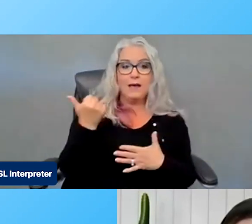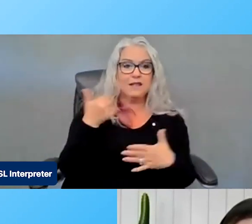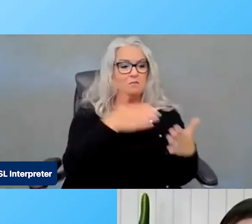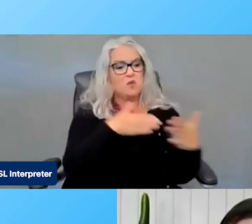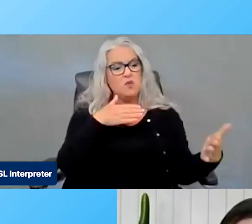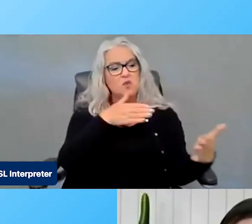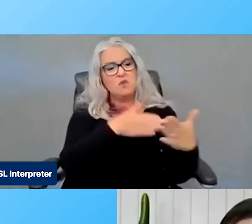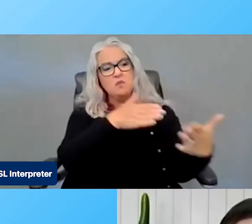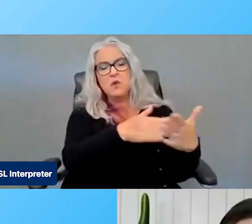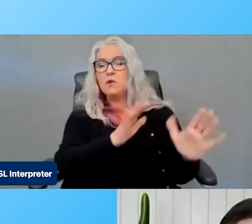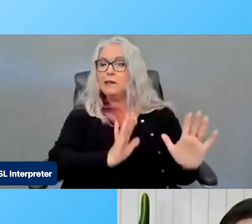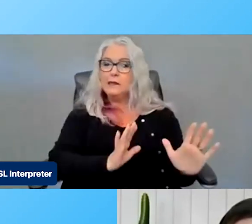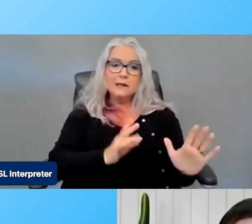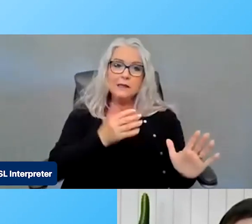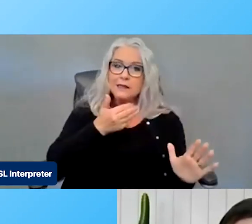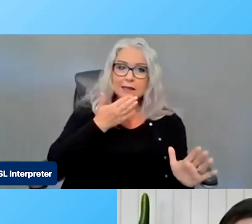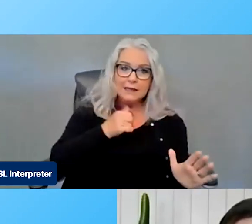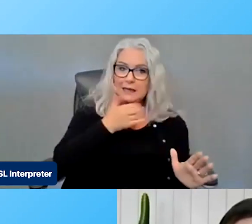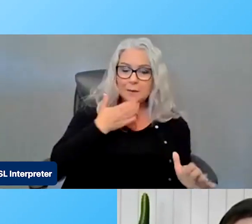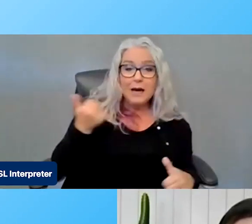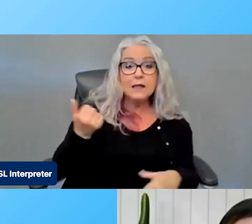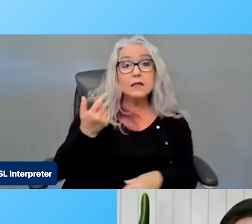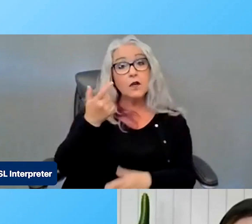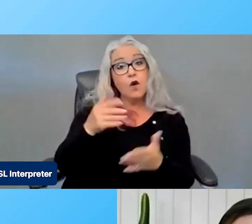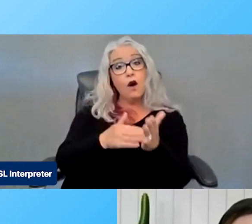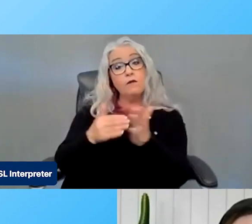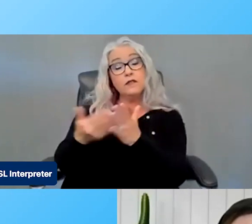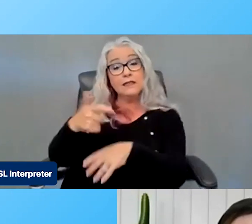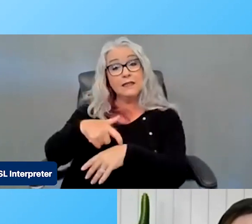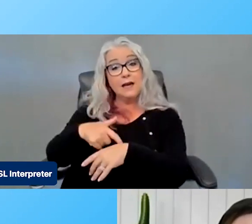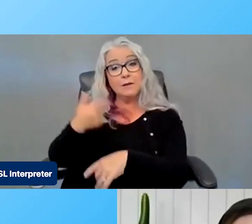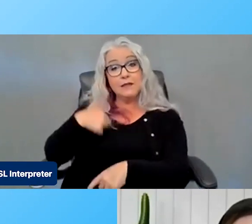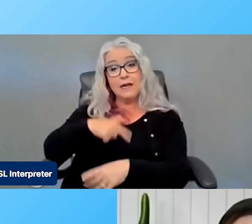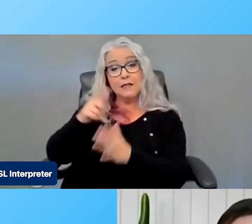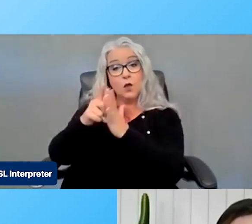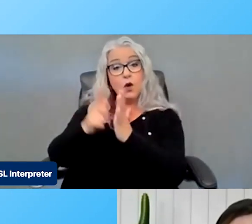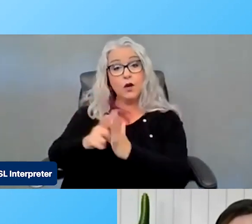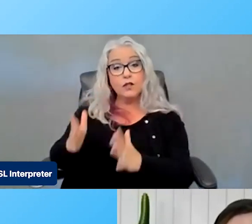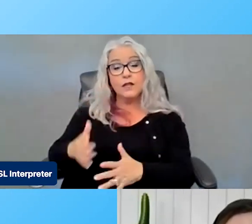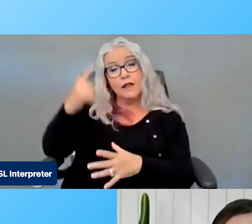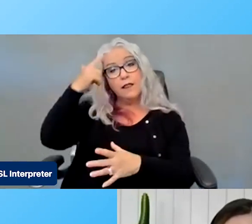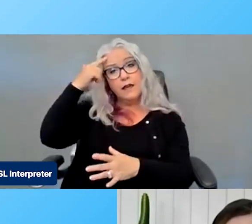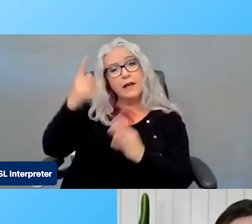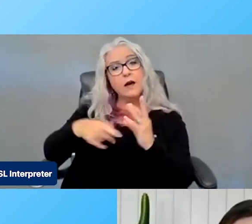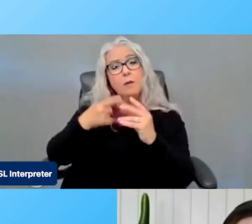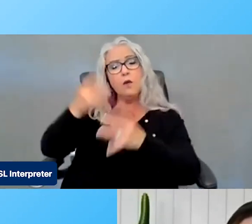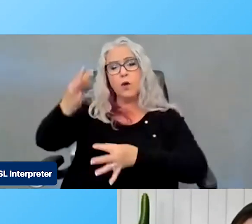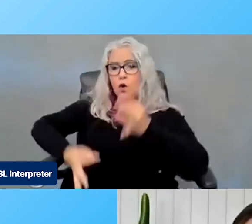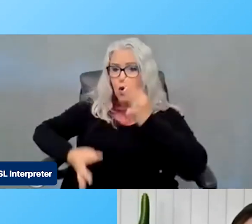And that often times when we as lawyers are thinking about the courts we are thinking about the